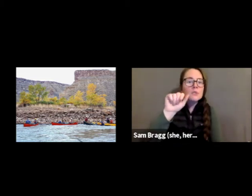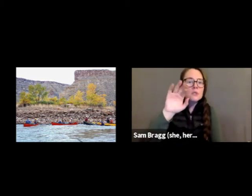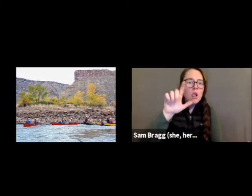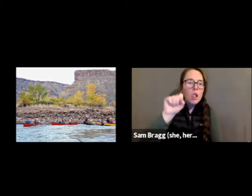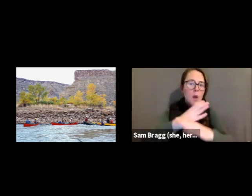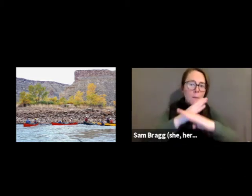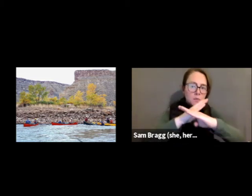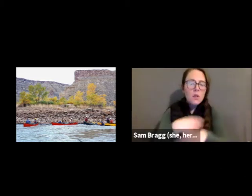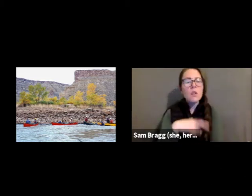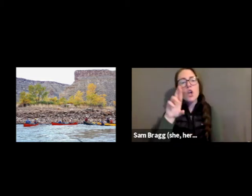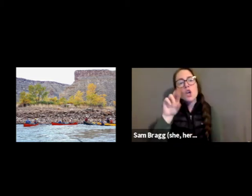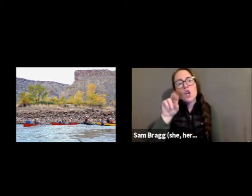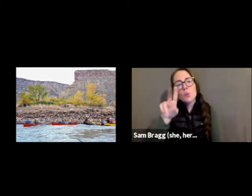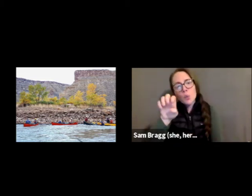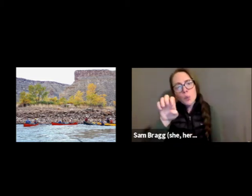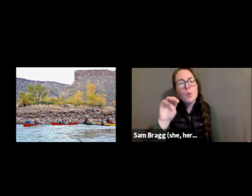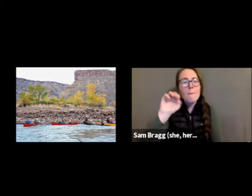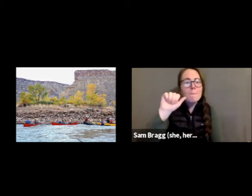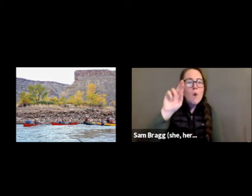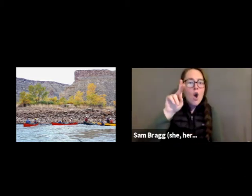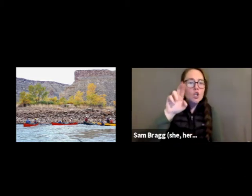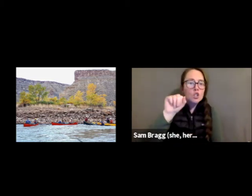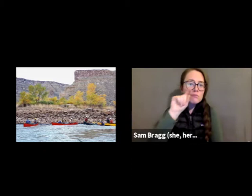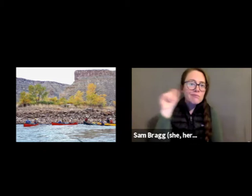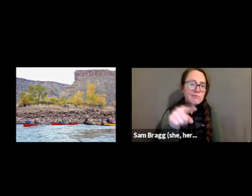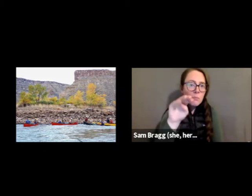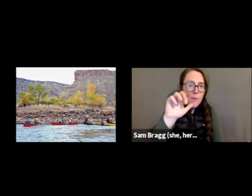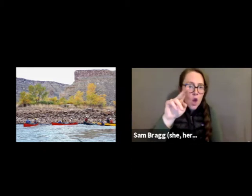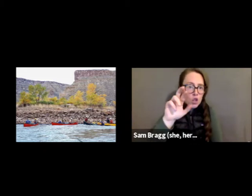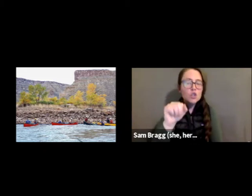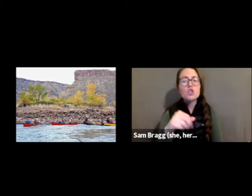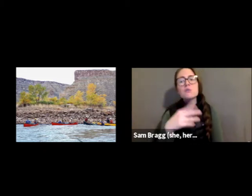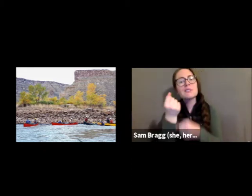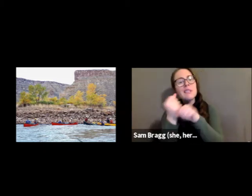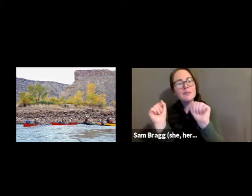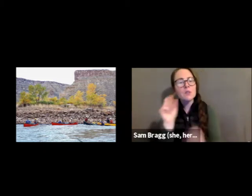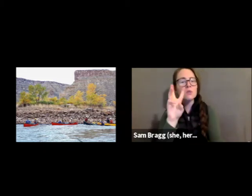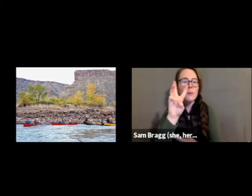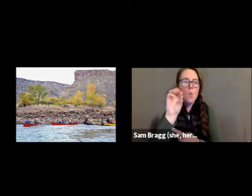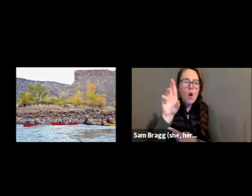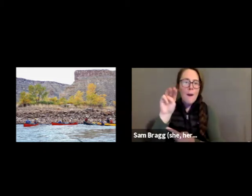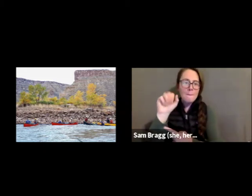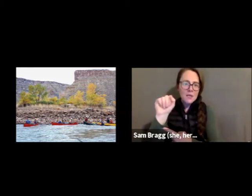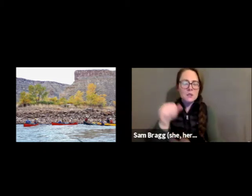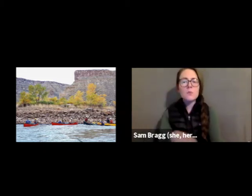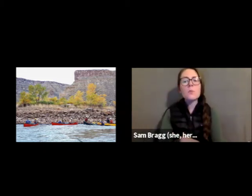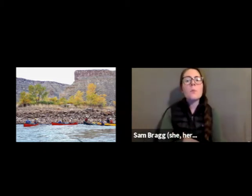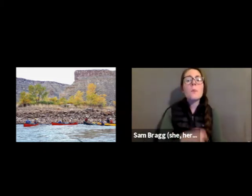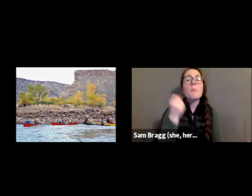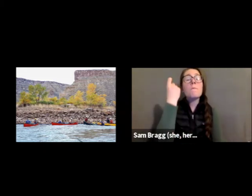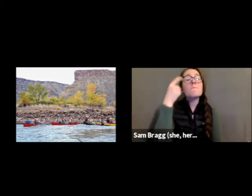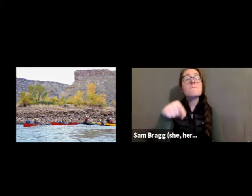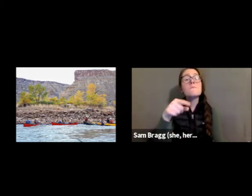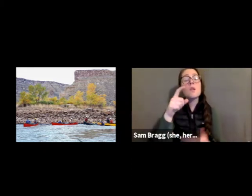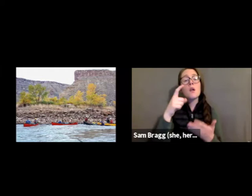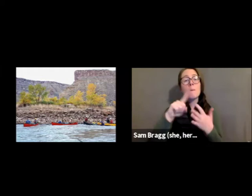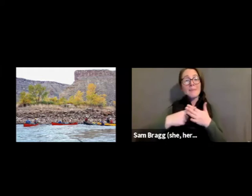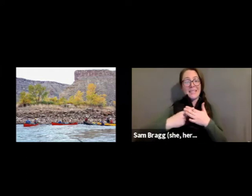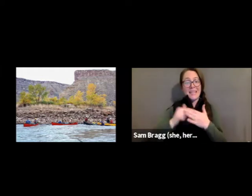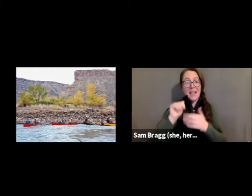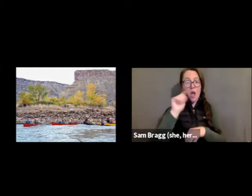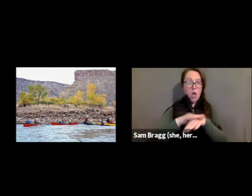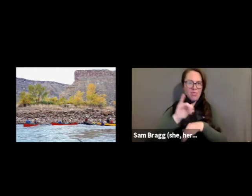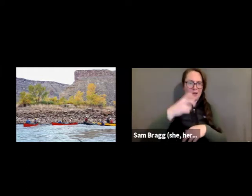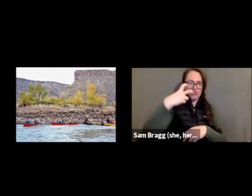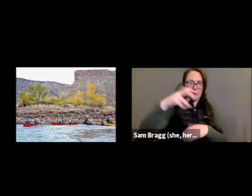which stands for water obstacles route markers and safety so just as an abbreviation for worms